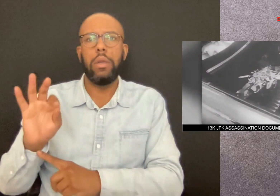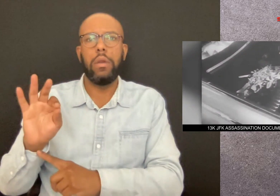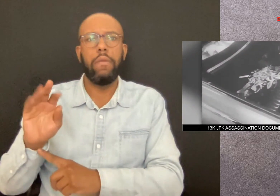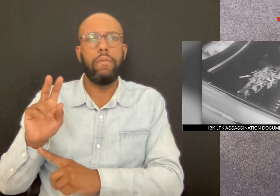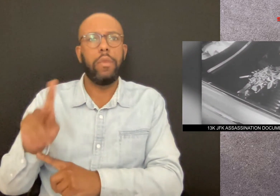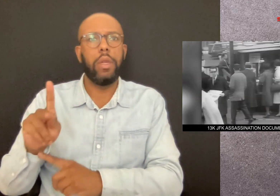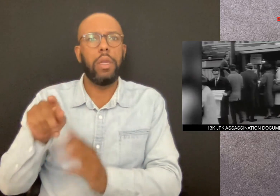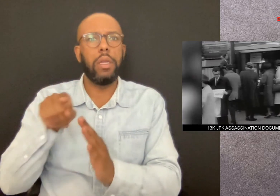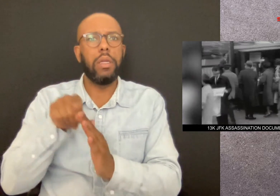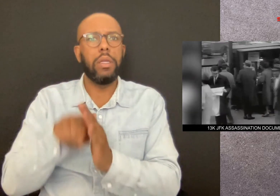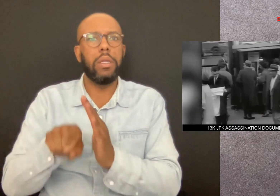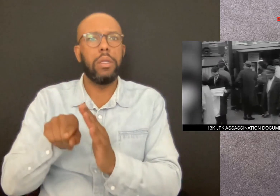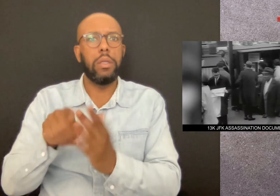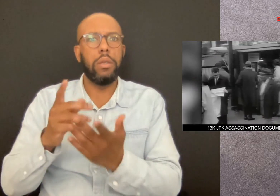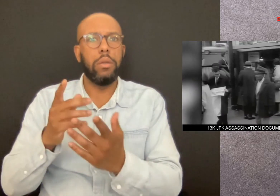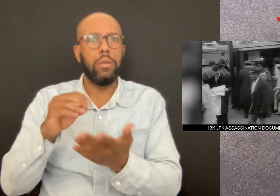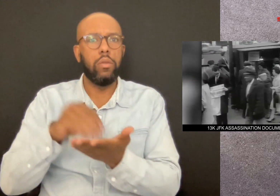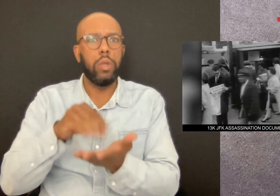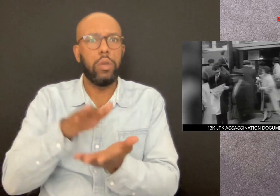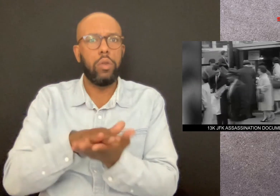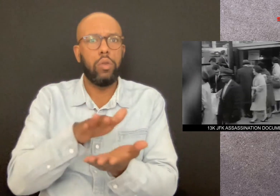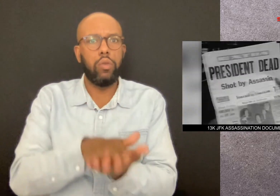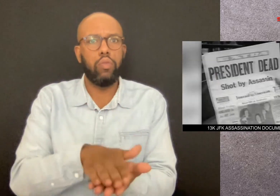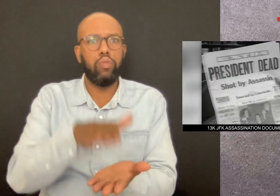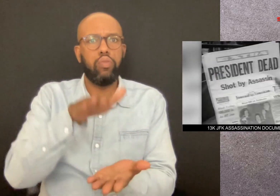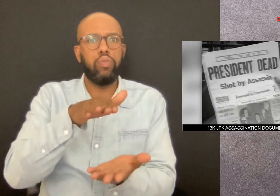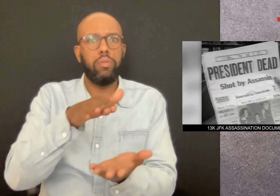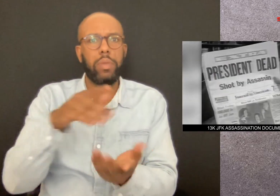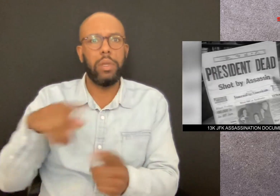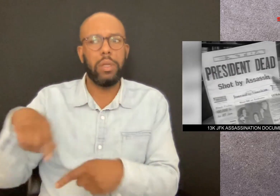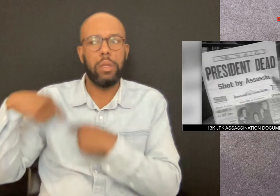assassination record collection since 2018